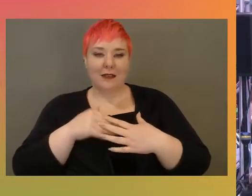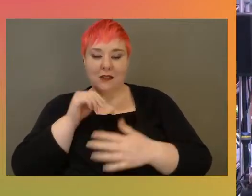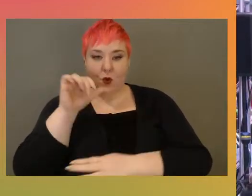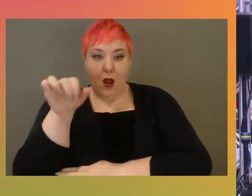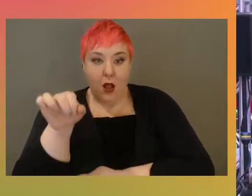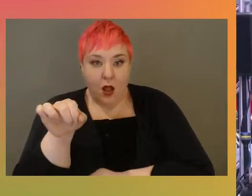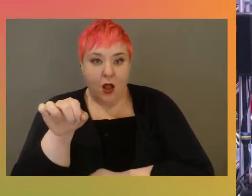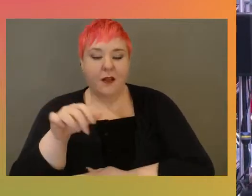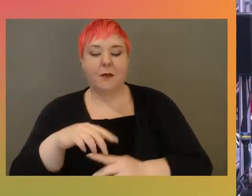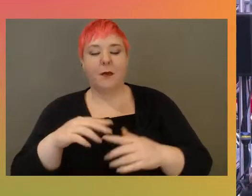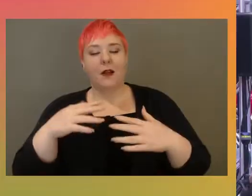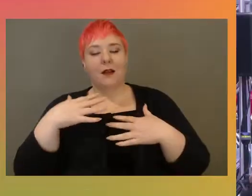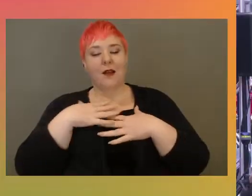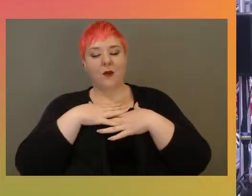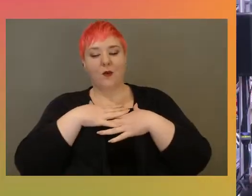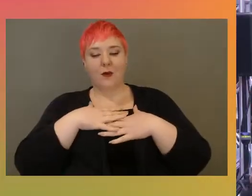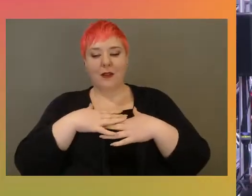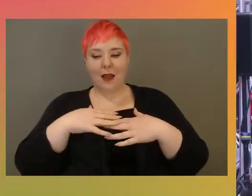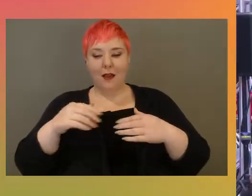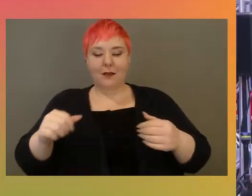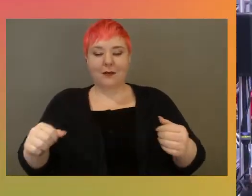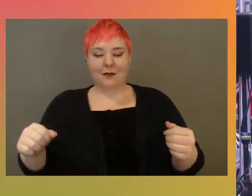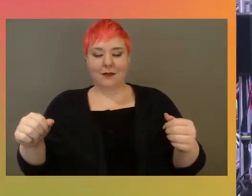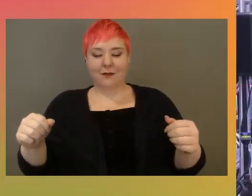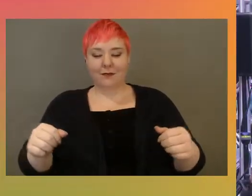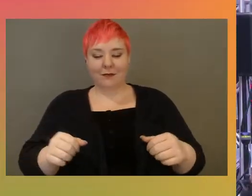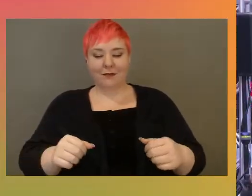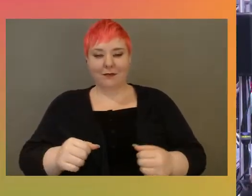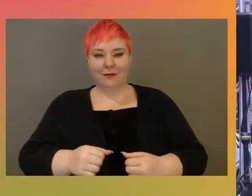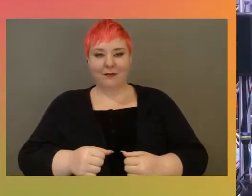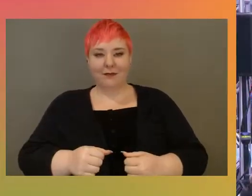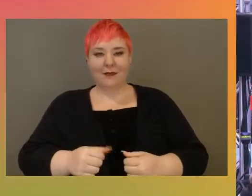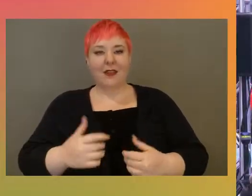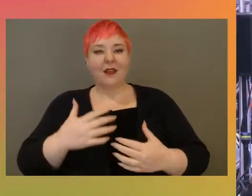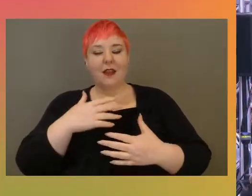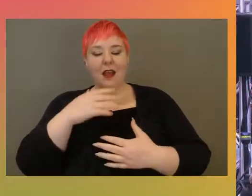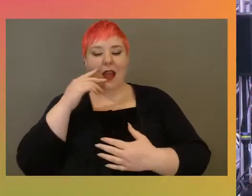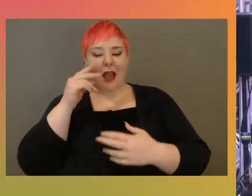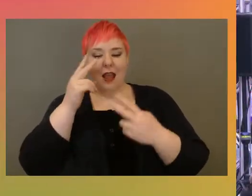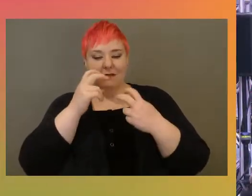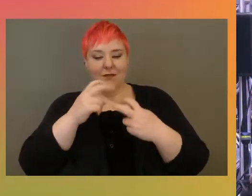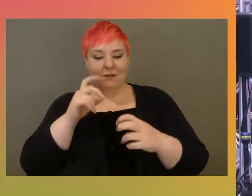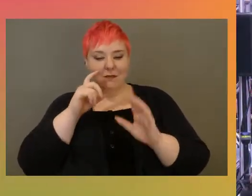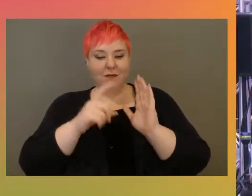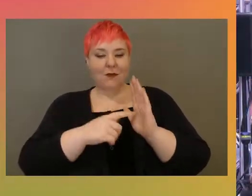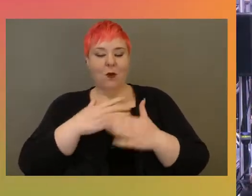LEANED BACK SLIGHTLY, SO THERE